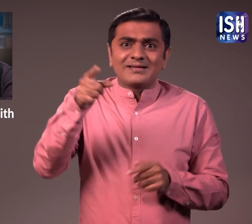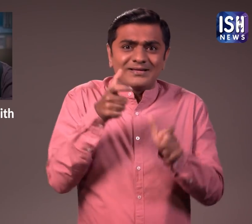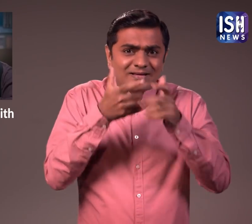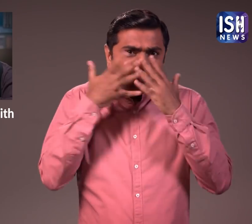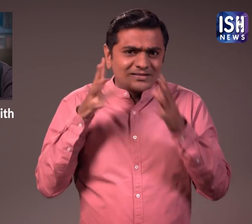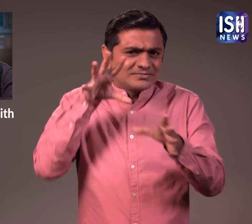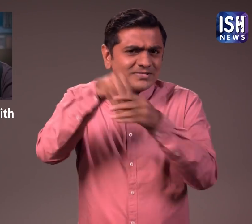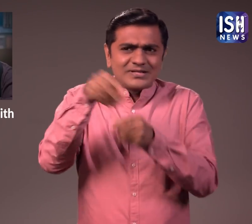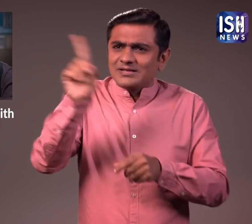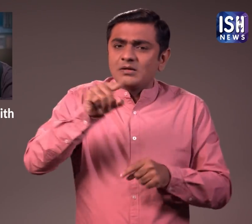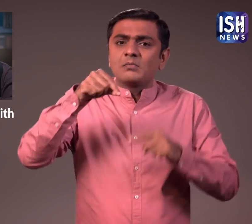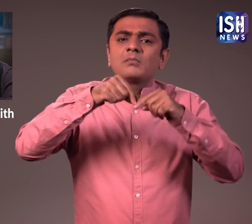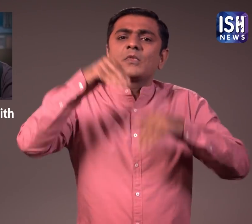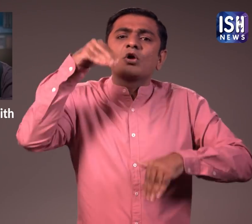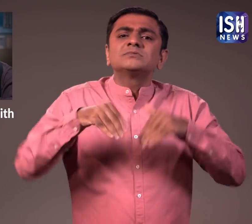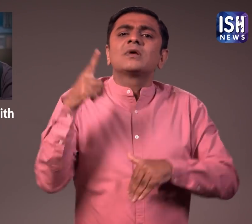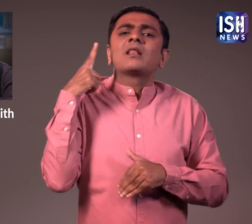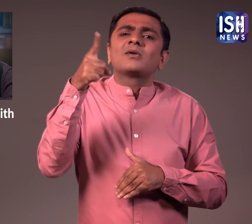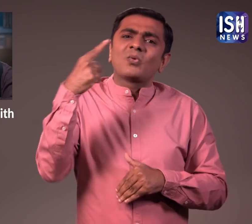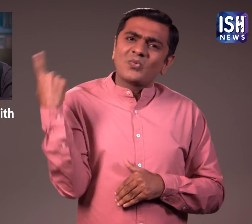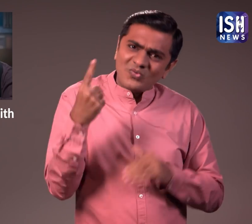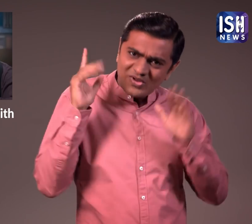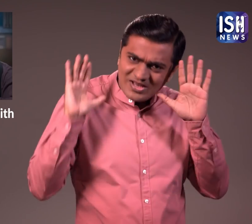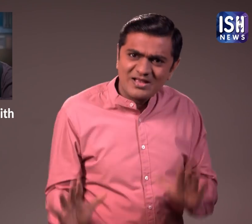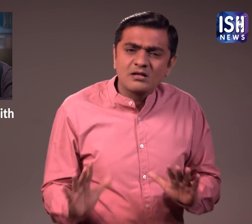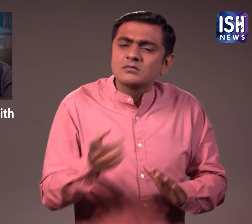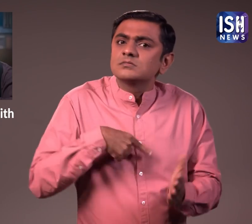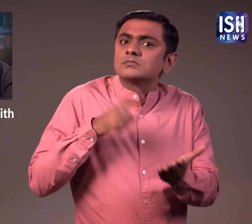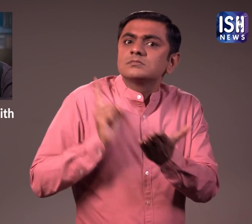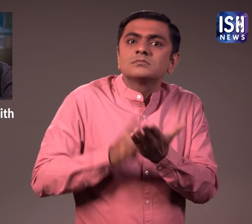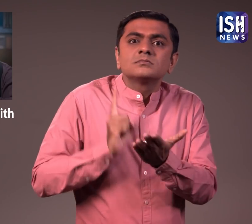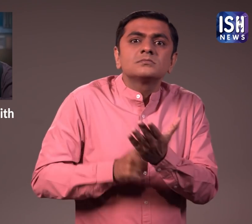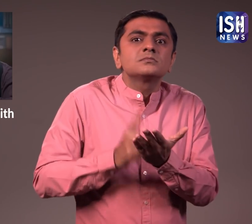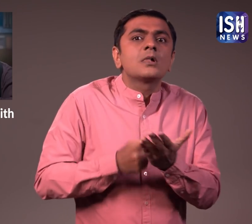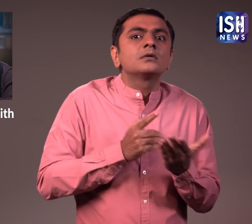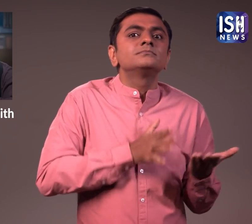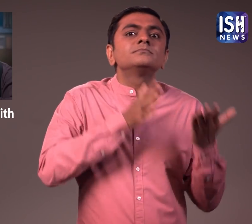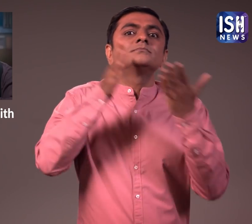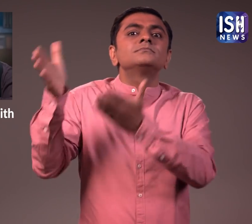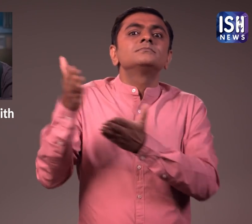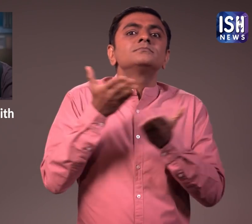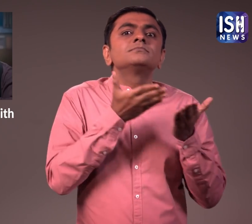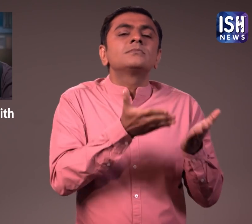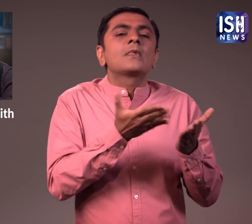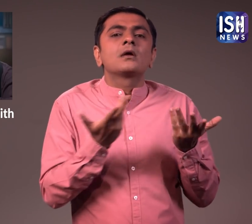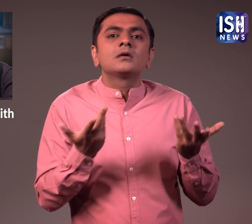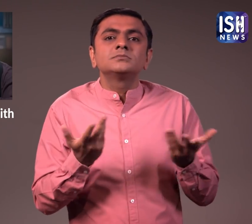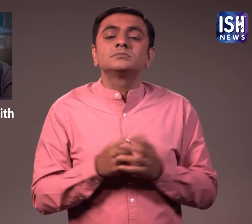They said he is not a terrorist but a political leader.